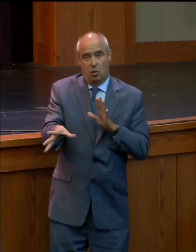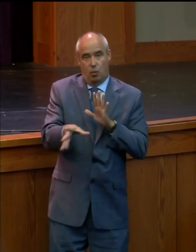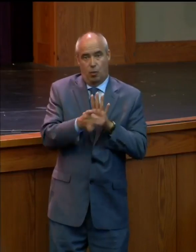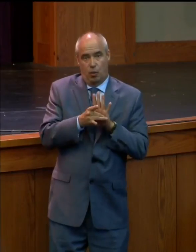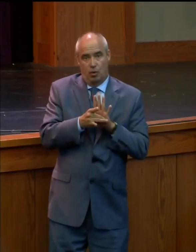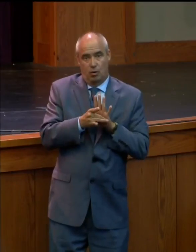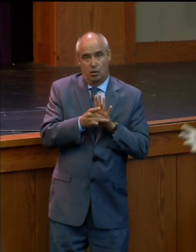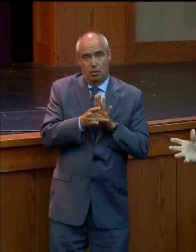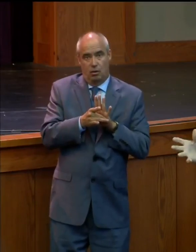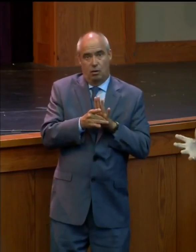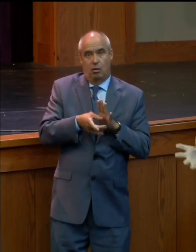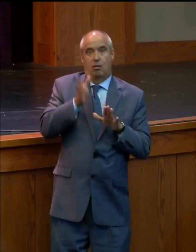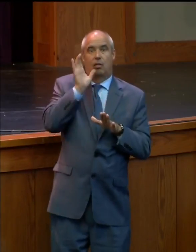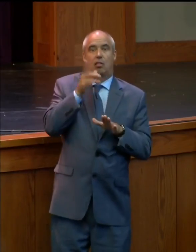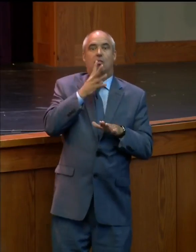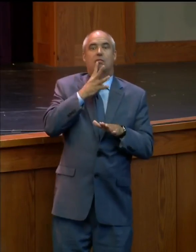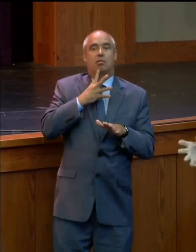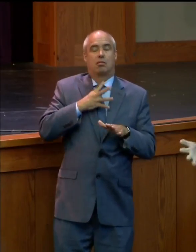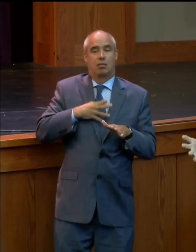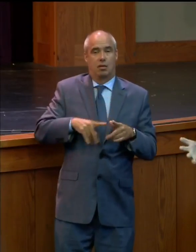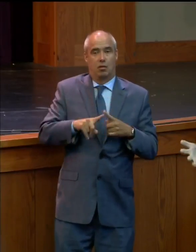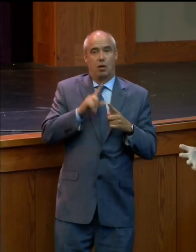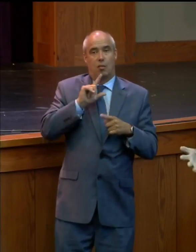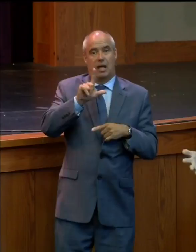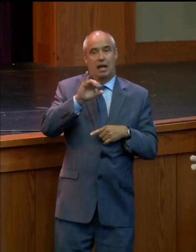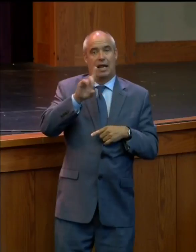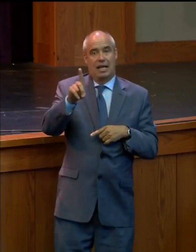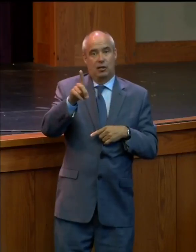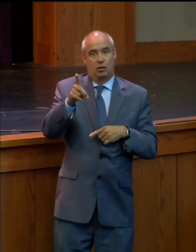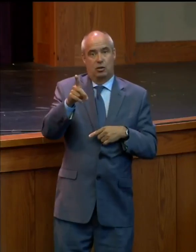OUT OF PLUMBING FIXTURES.